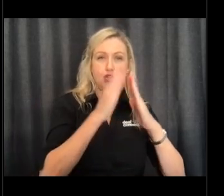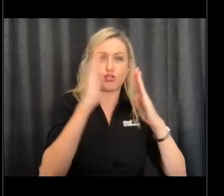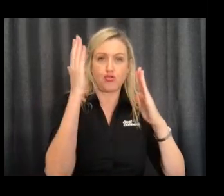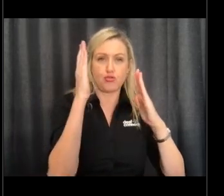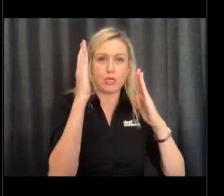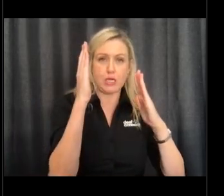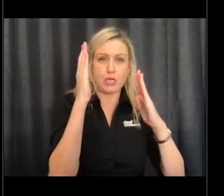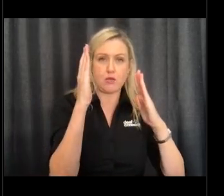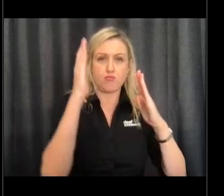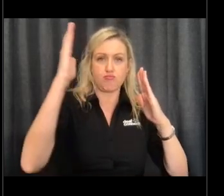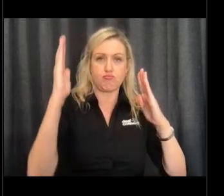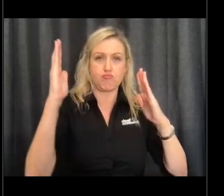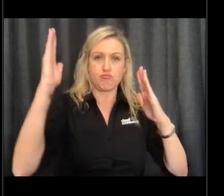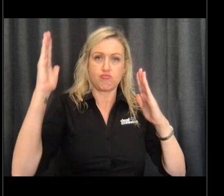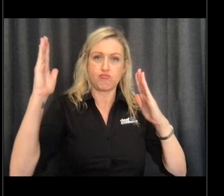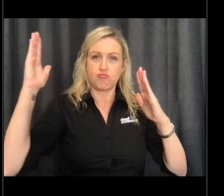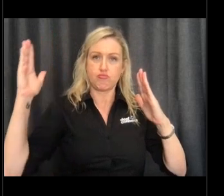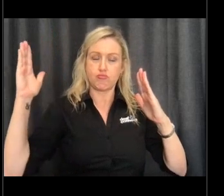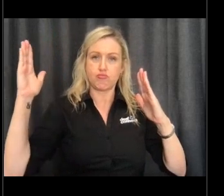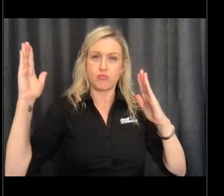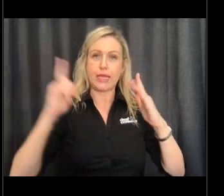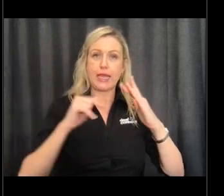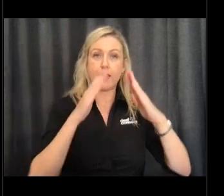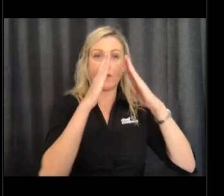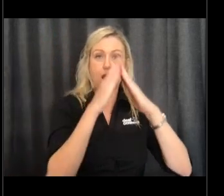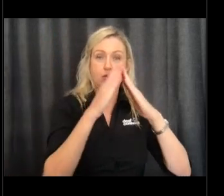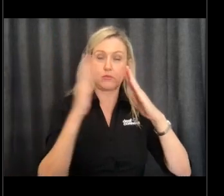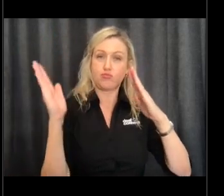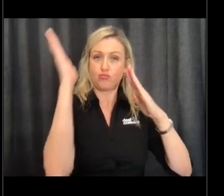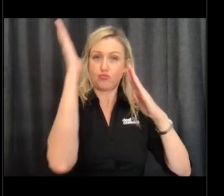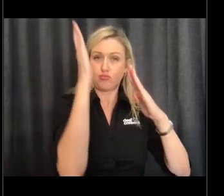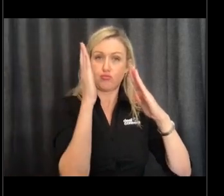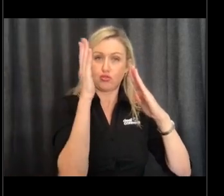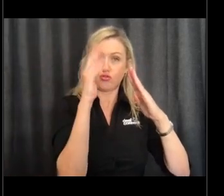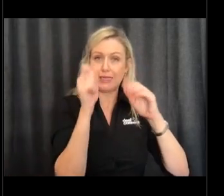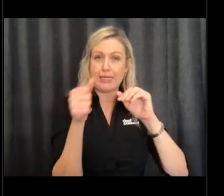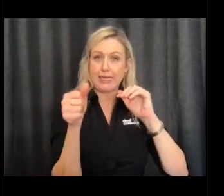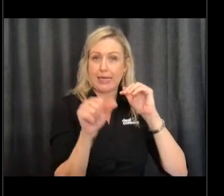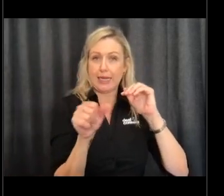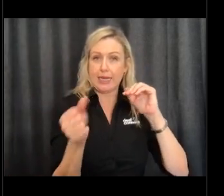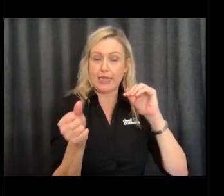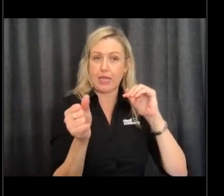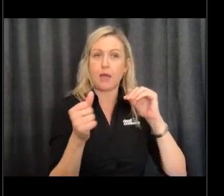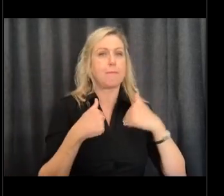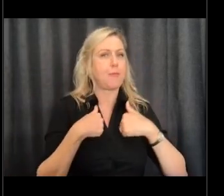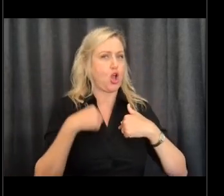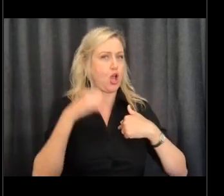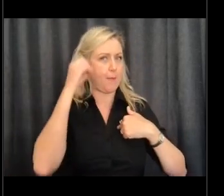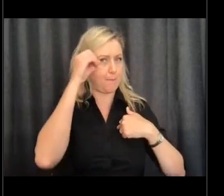Like, if you've got a tree near your property, and that's just my personal view, not an insurer's